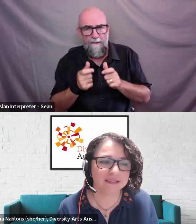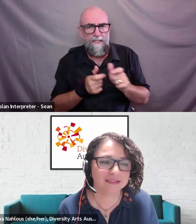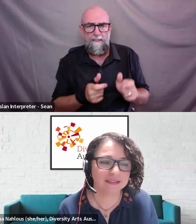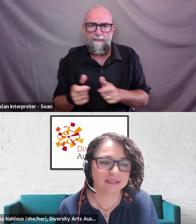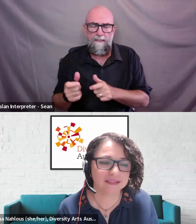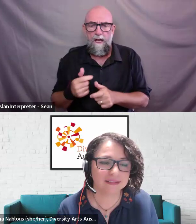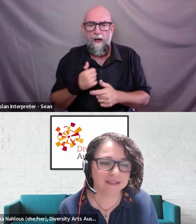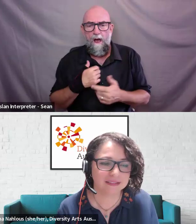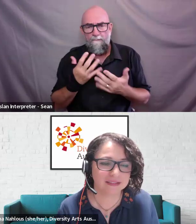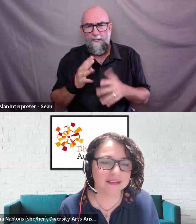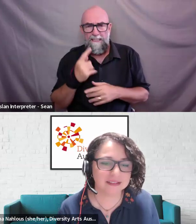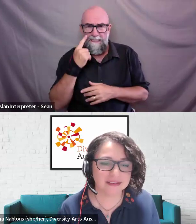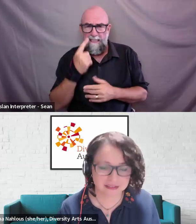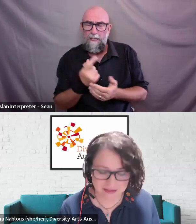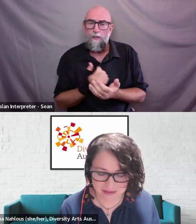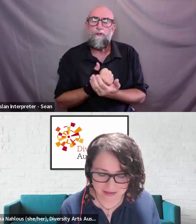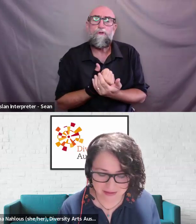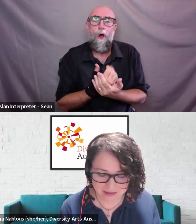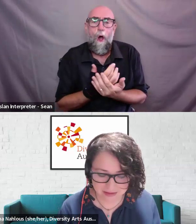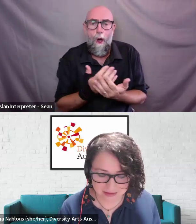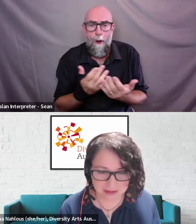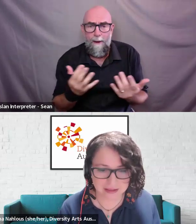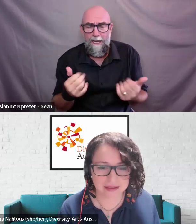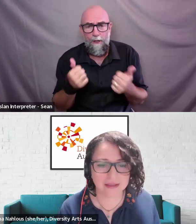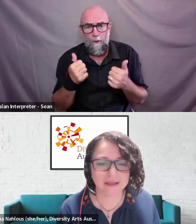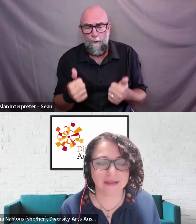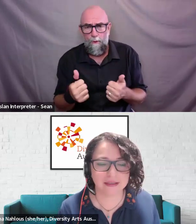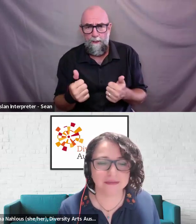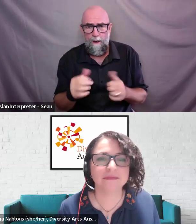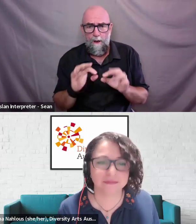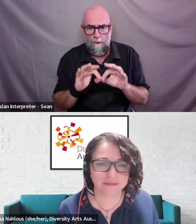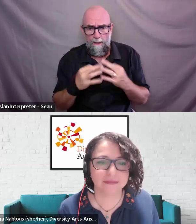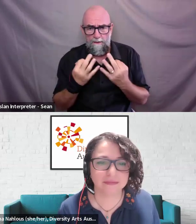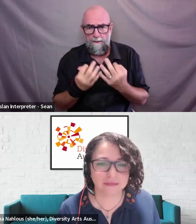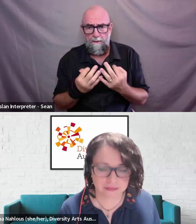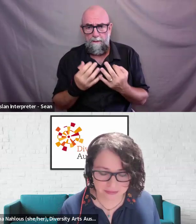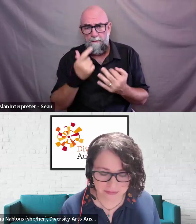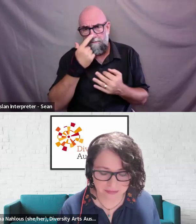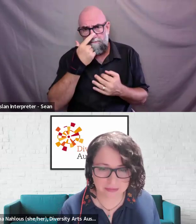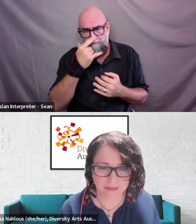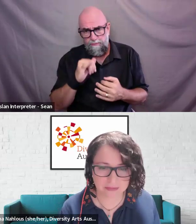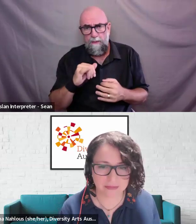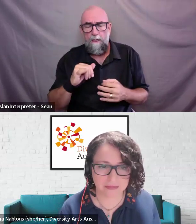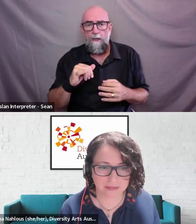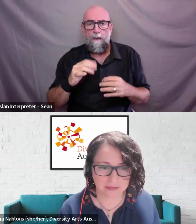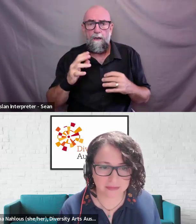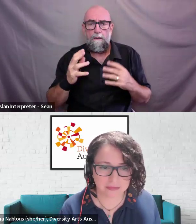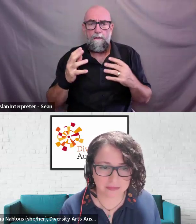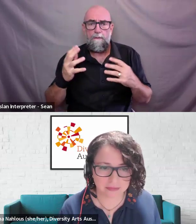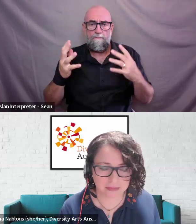go down the toilet because of bad governance structures. Good people, with the right intentions could not find a way forward